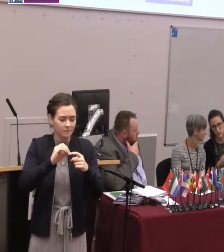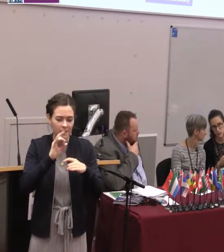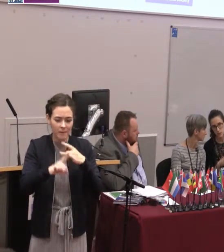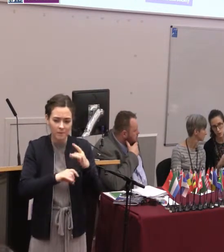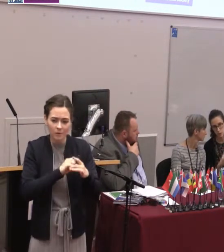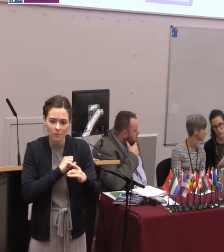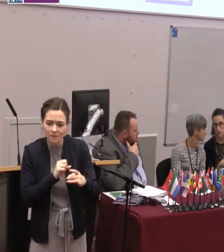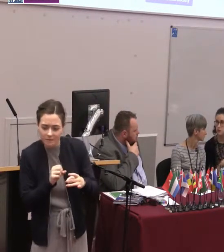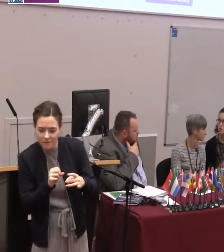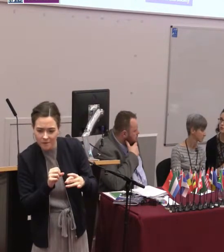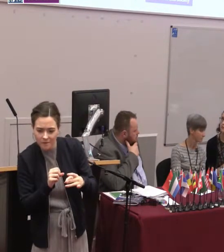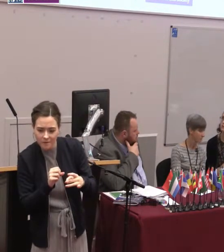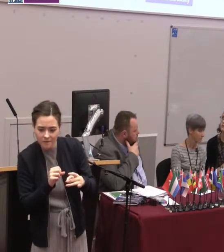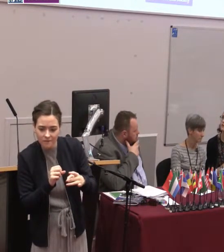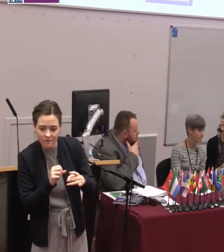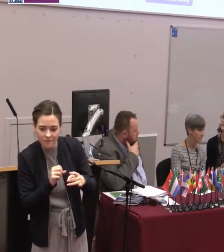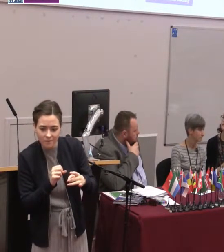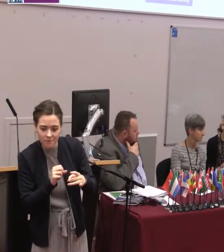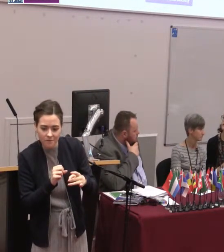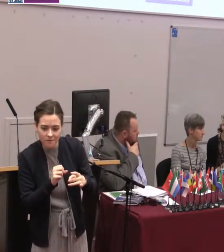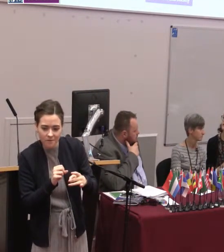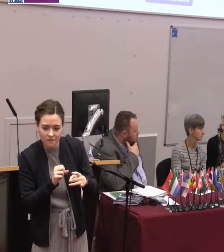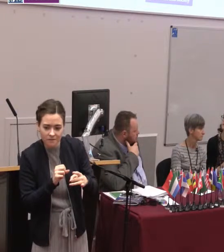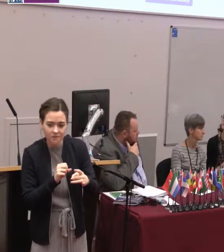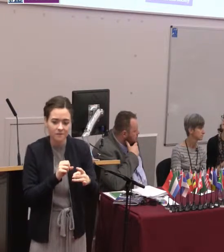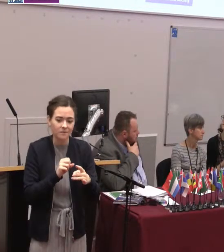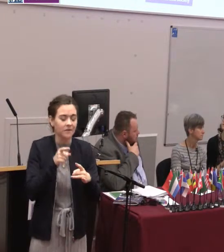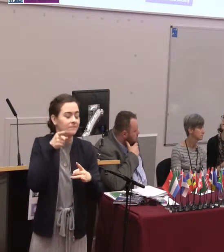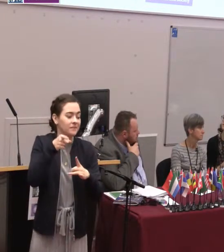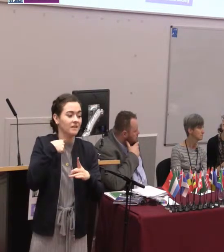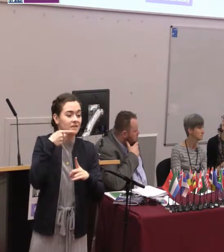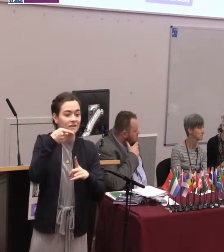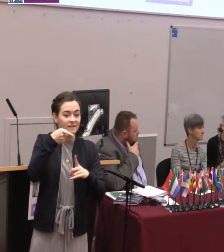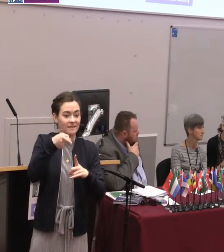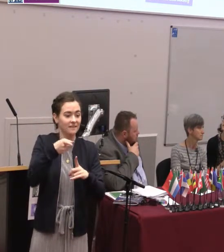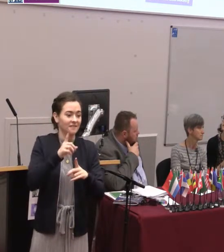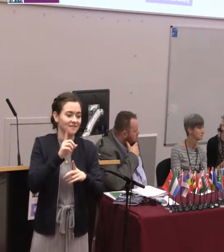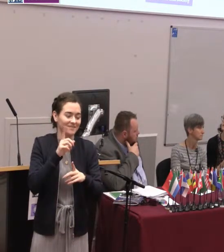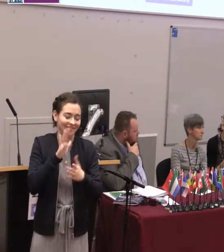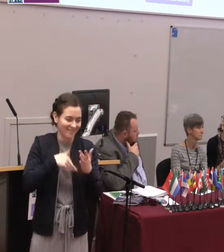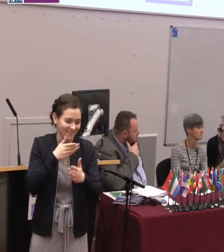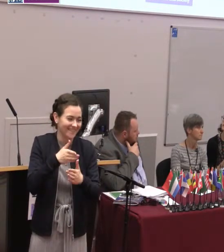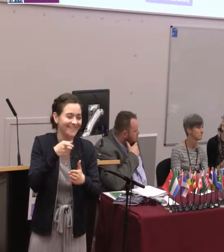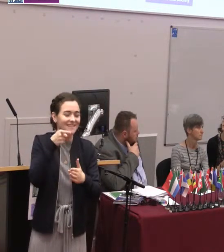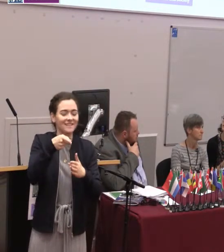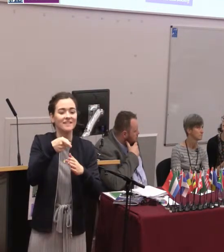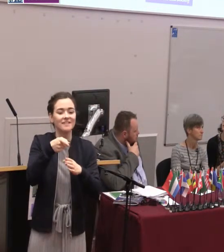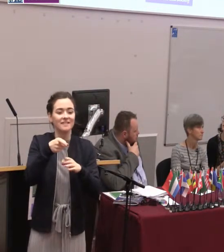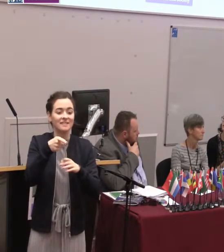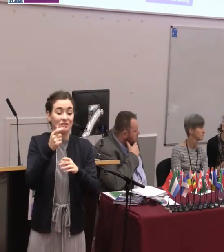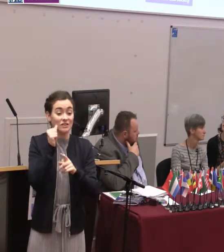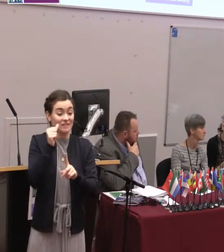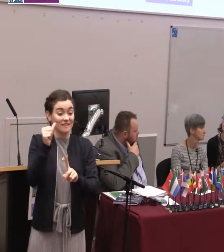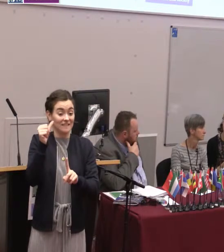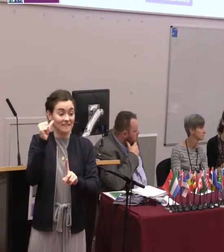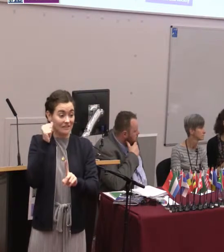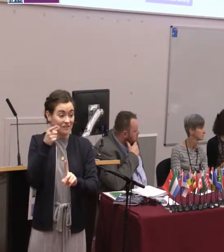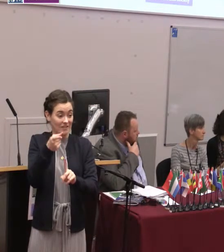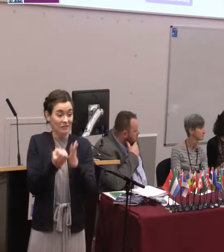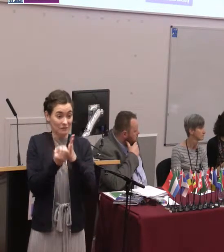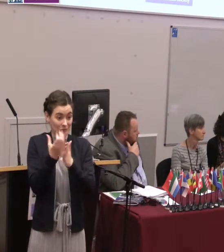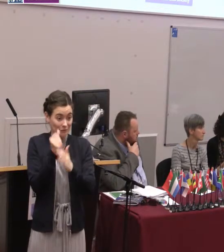And if you remember, to do a little bit about this yesterday, trying to make me call her